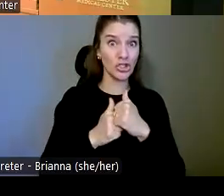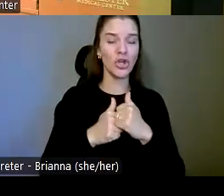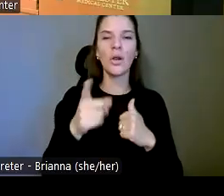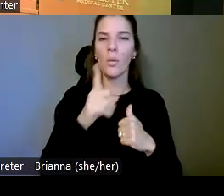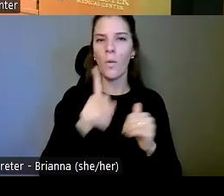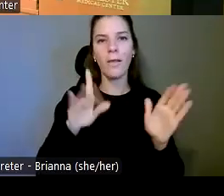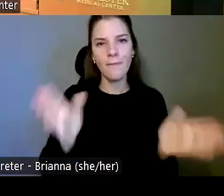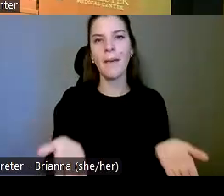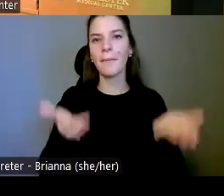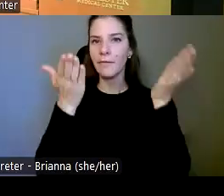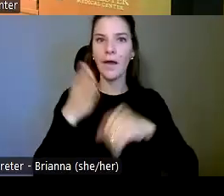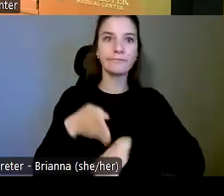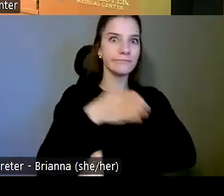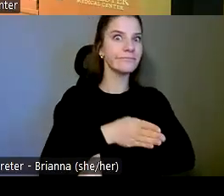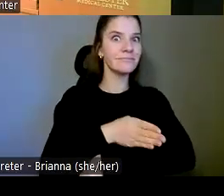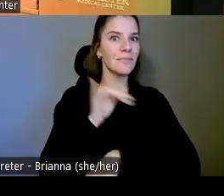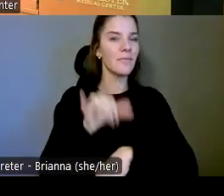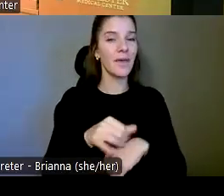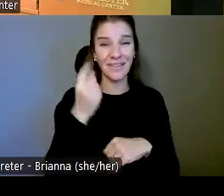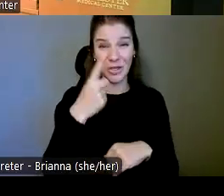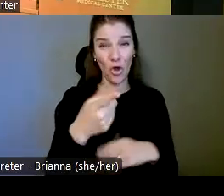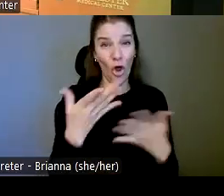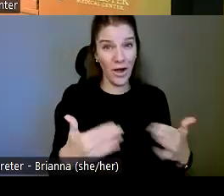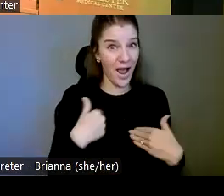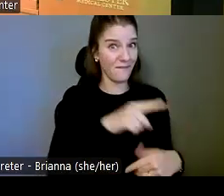existing things. So it's actually better when you have those things and there's so many good things